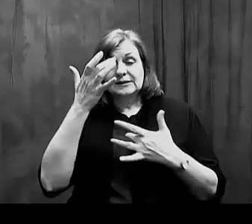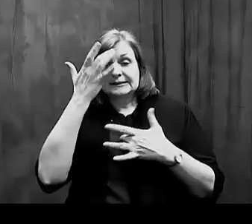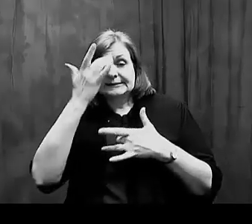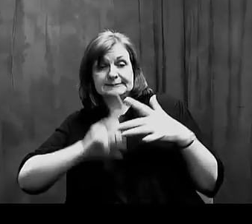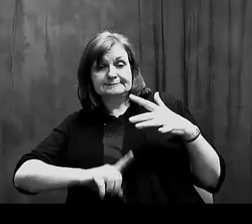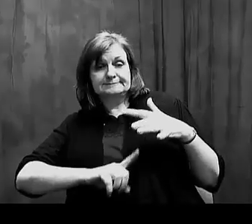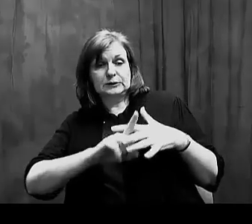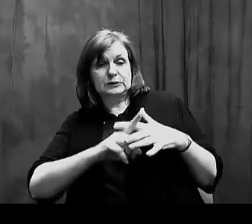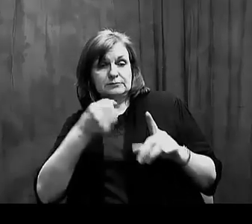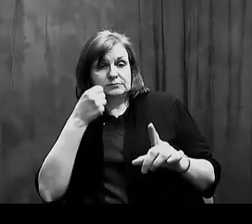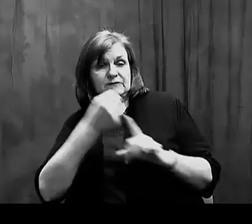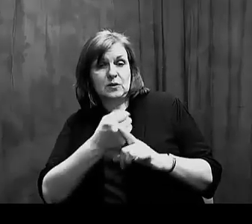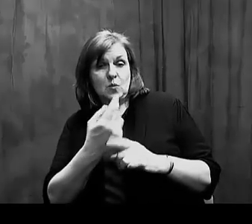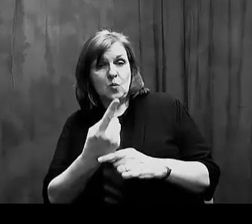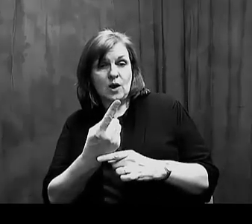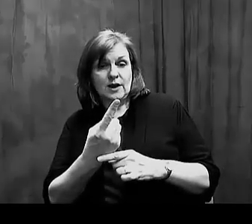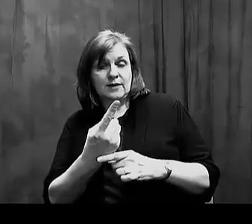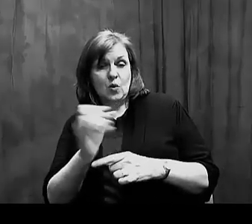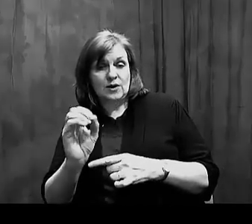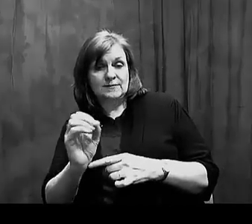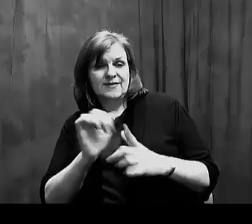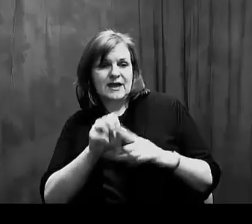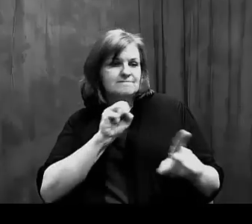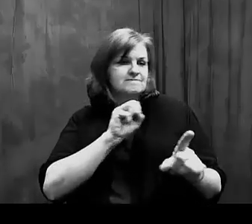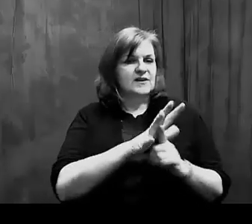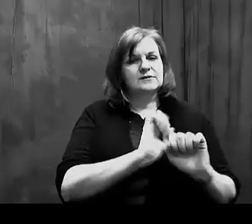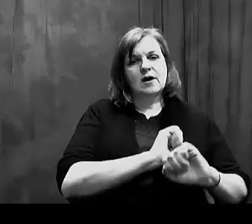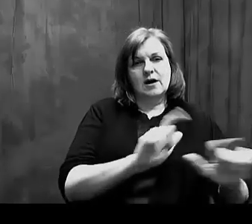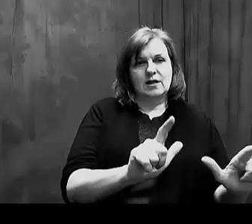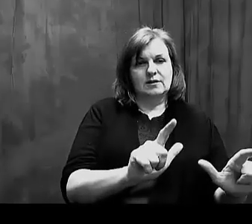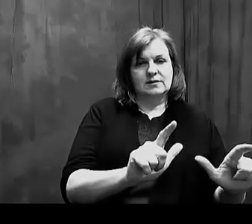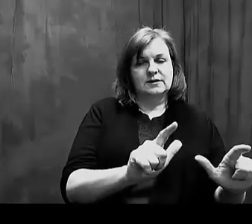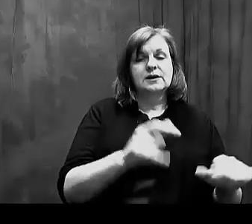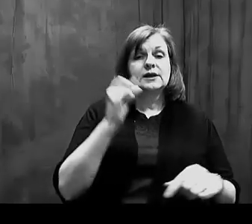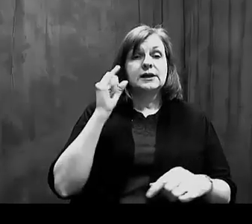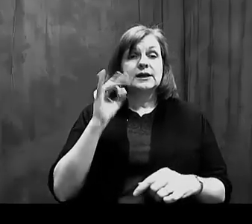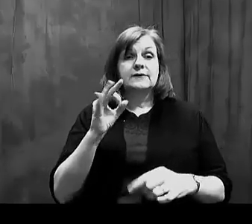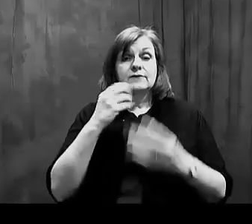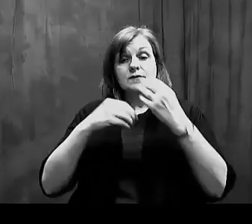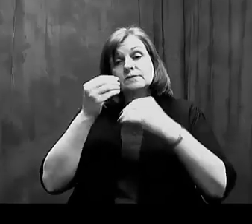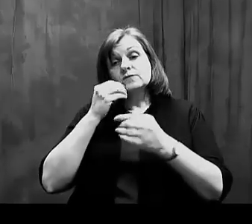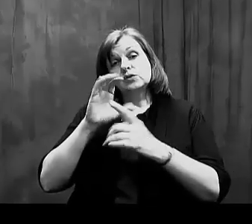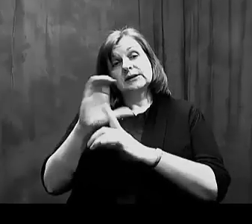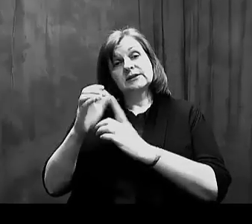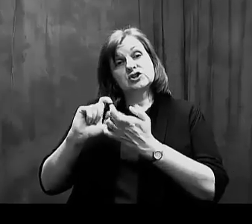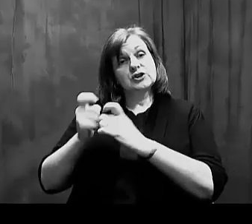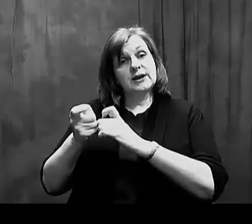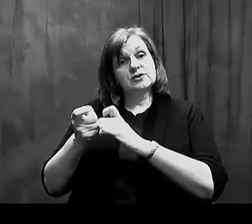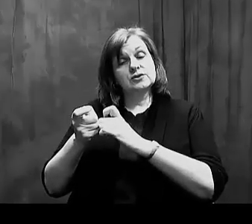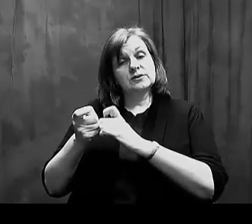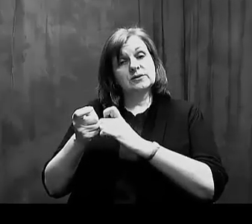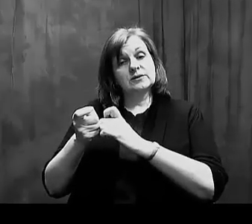for that organism and they are all perfectly identical